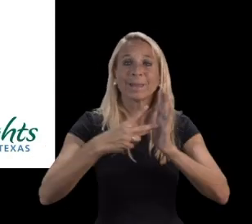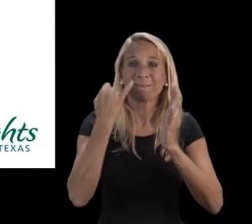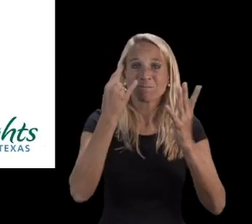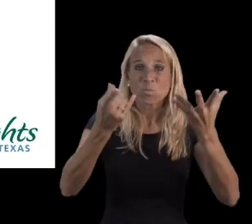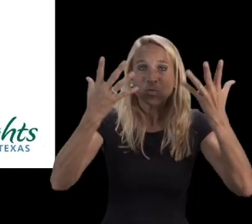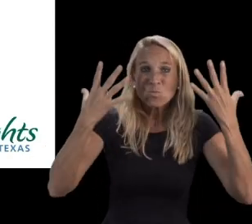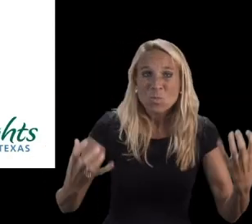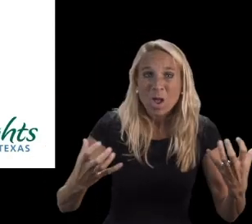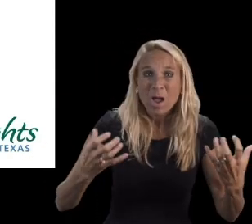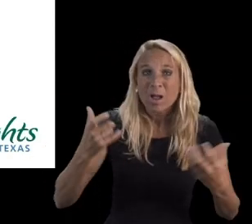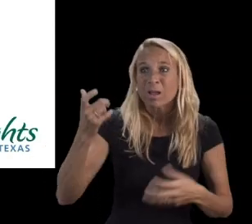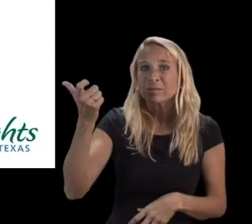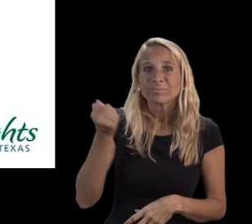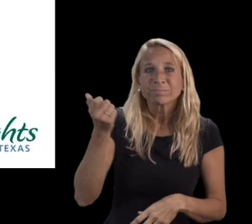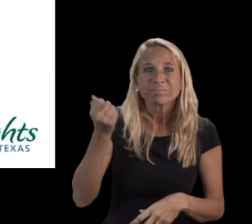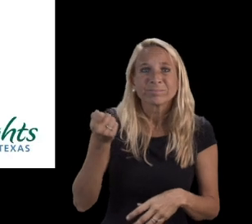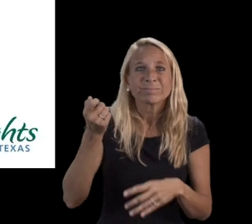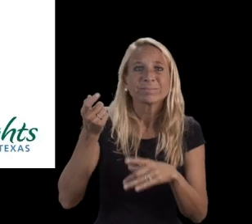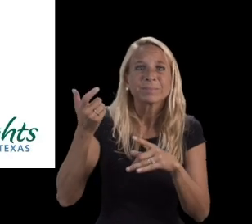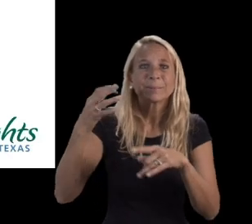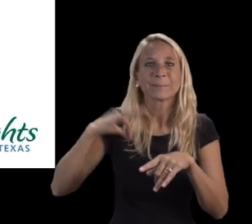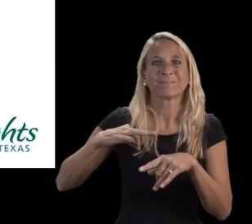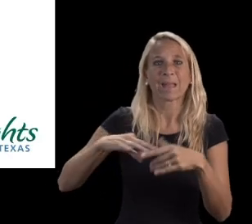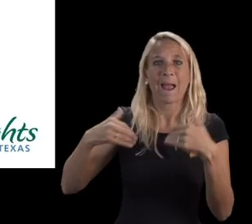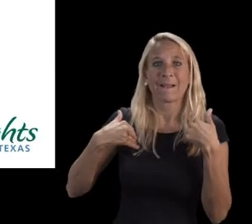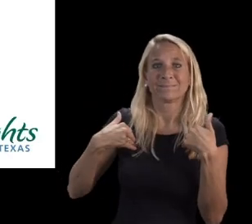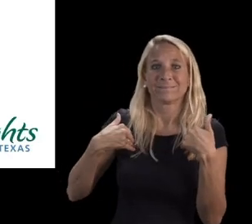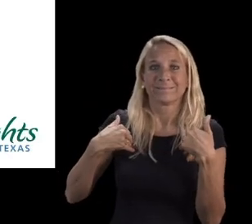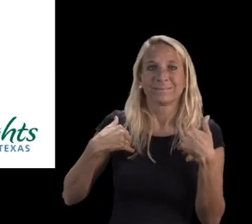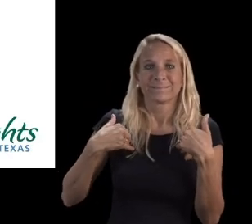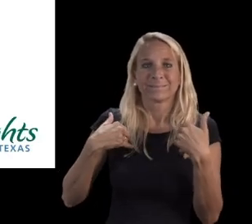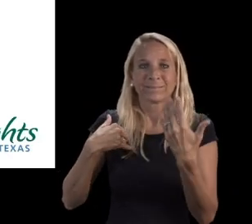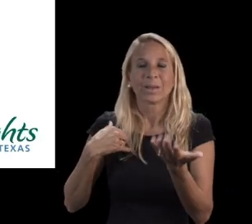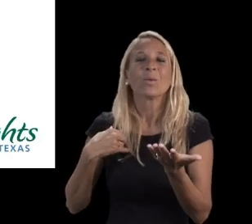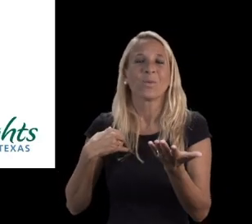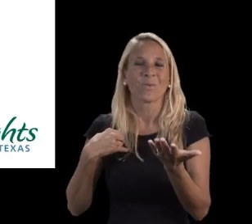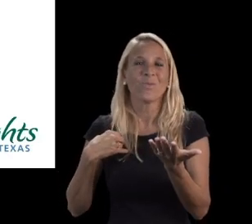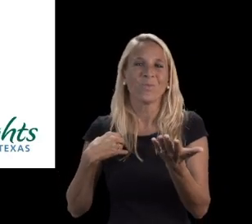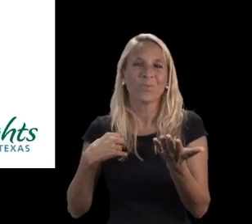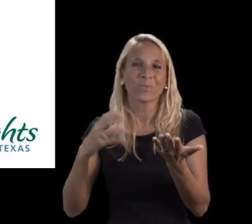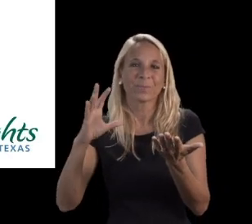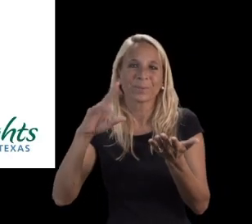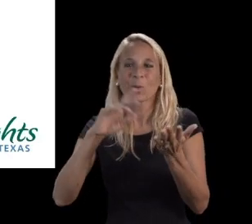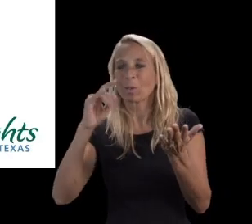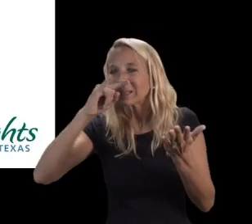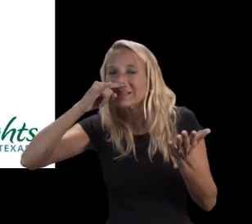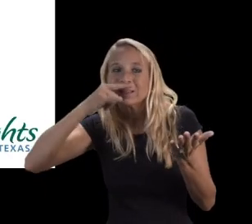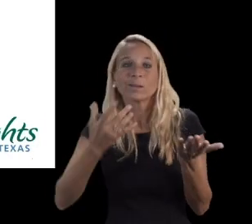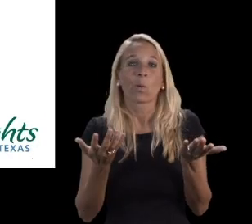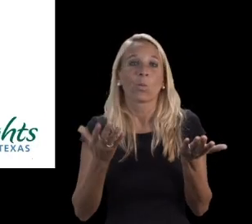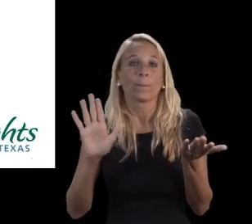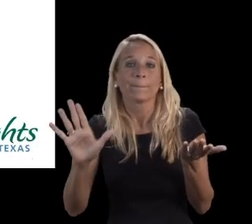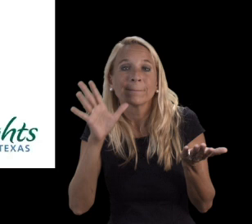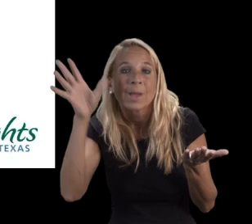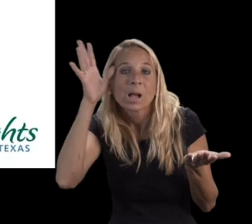if the beneficiary wants to have, so if it's a kiddo, if their parents can both participate,